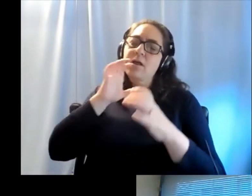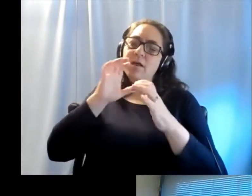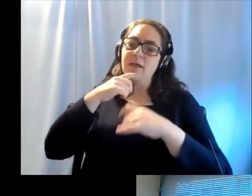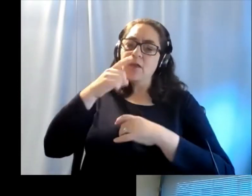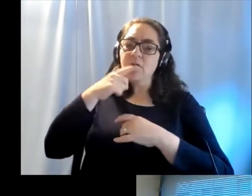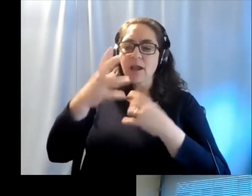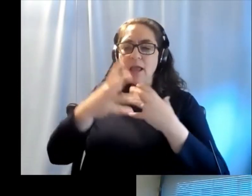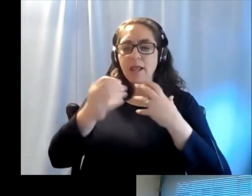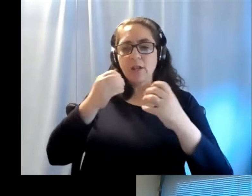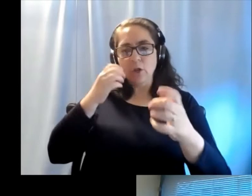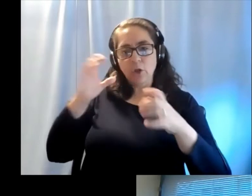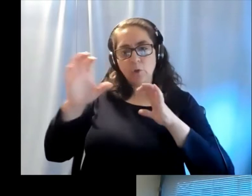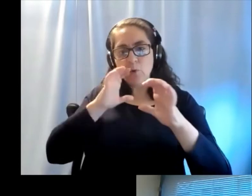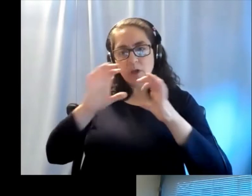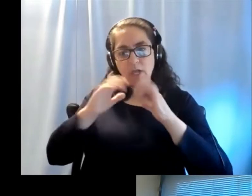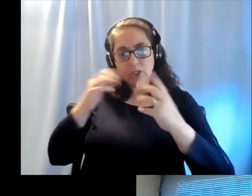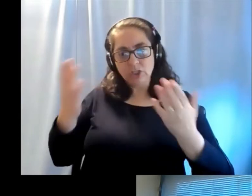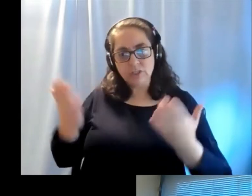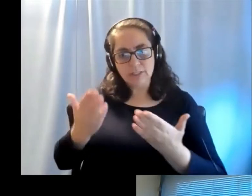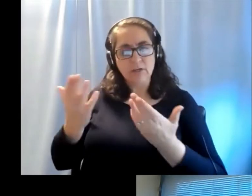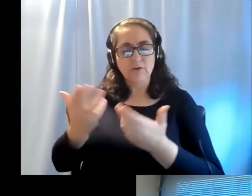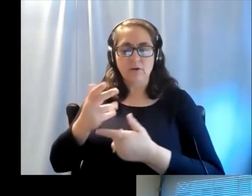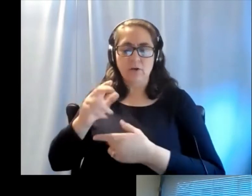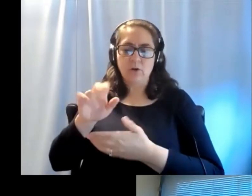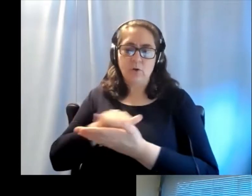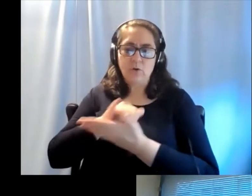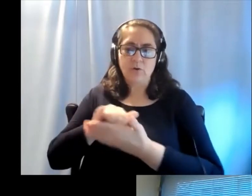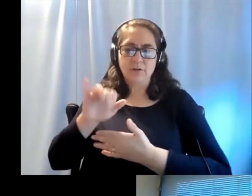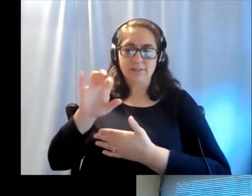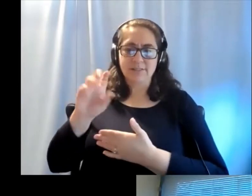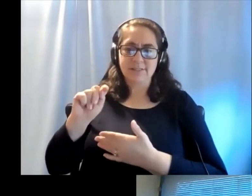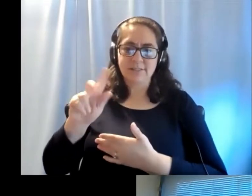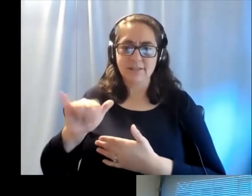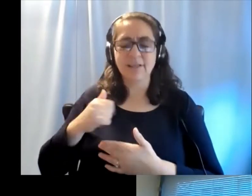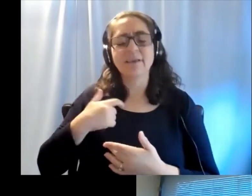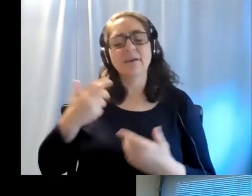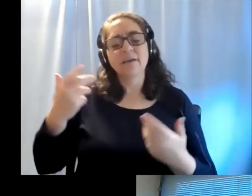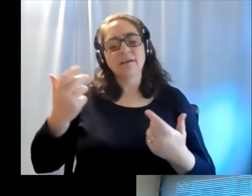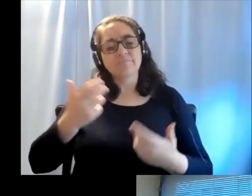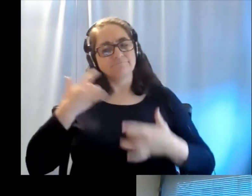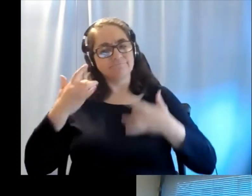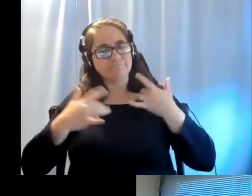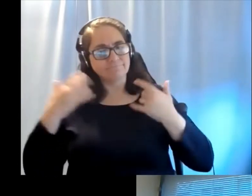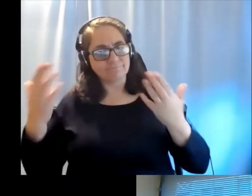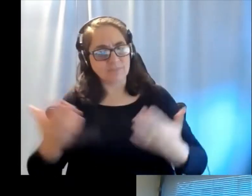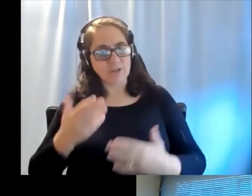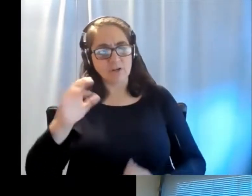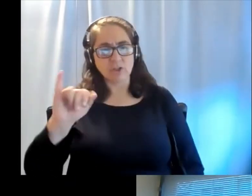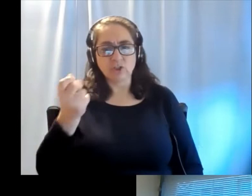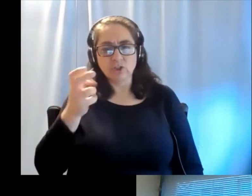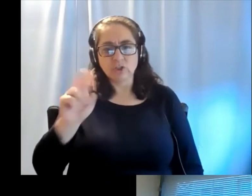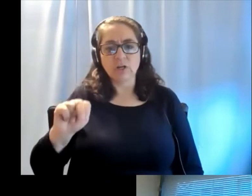We are honored to have John Eichwald who is an audiologist with over 40 years experience